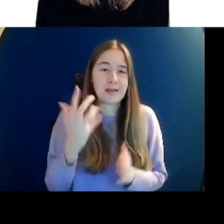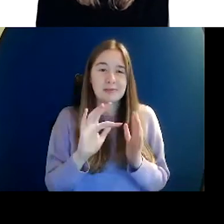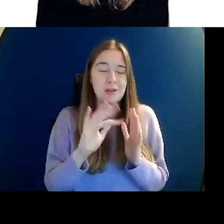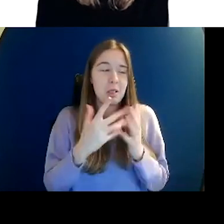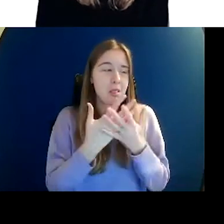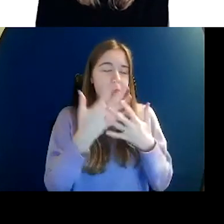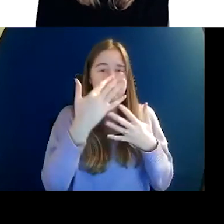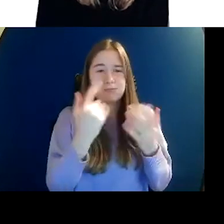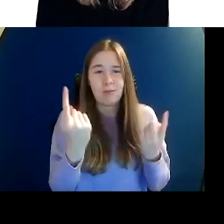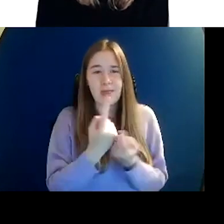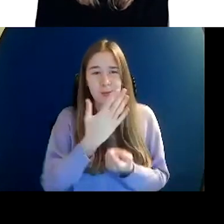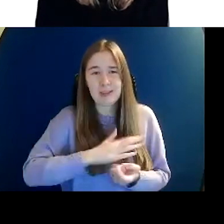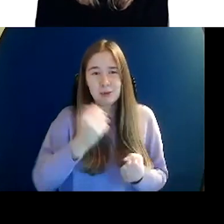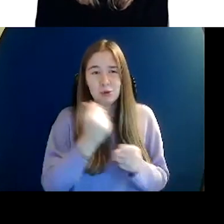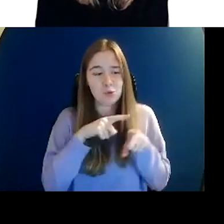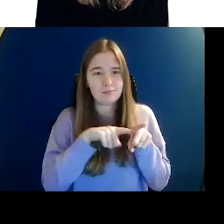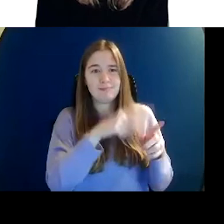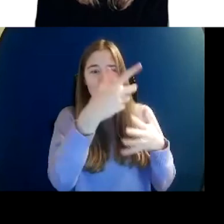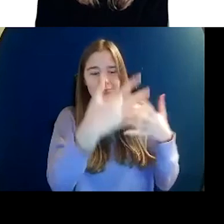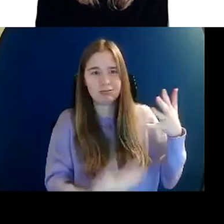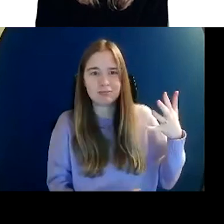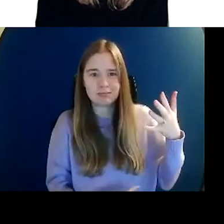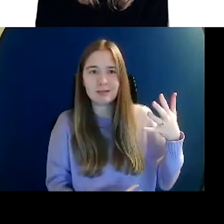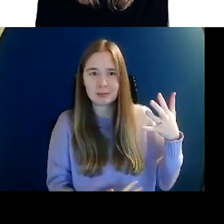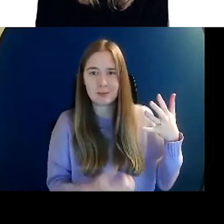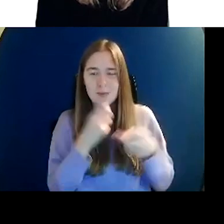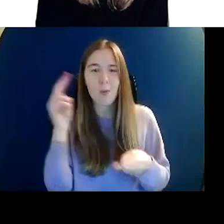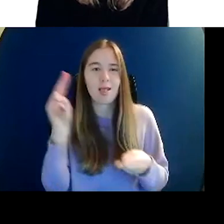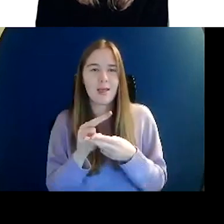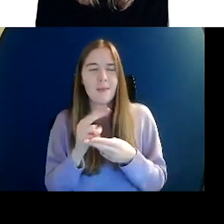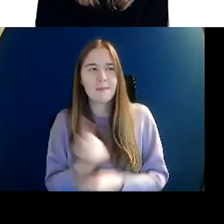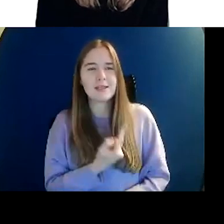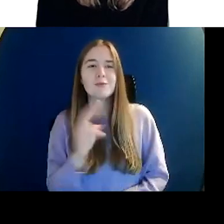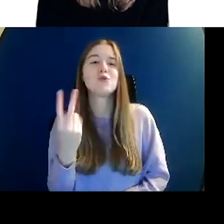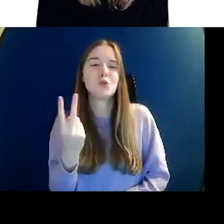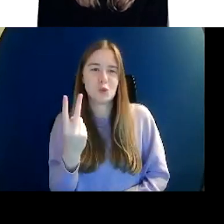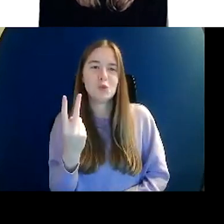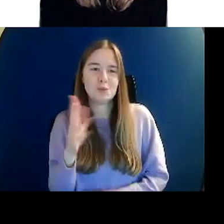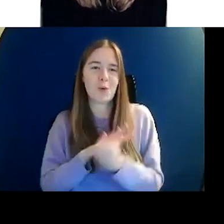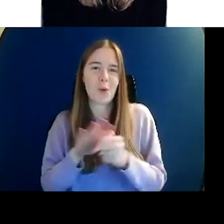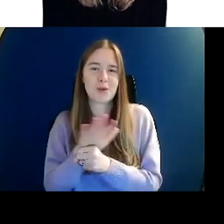to be doing kind of simultaneously. So I'm gonna limit myself to two, being in the context of this- You can have two.